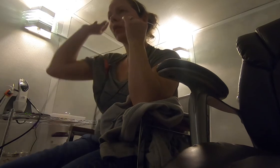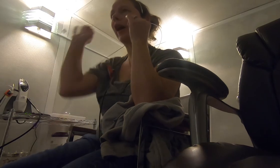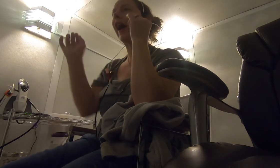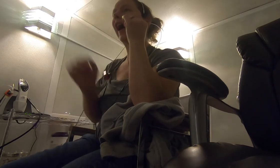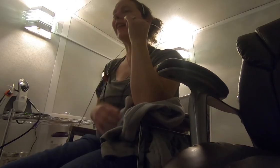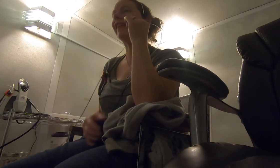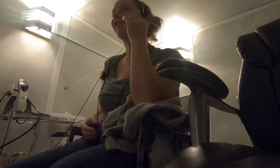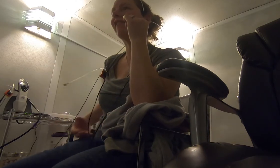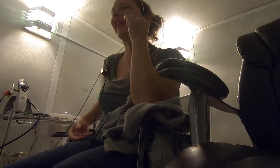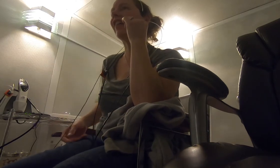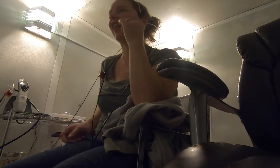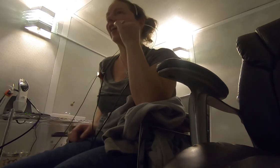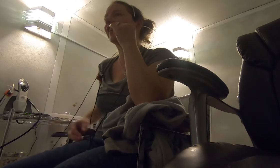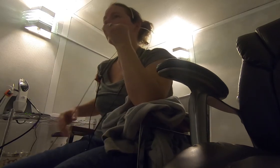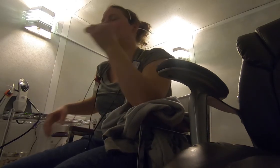i can feel it